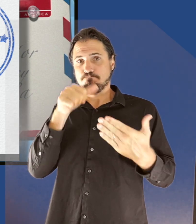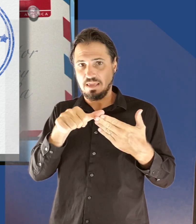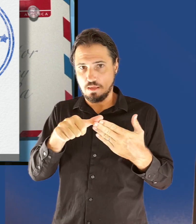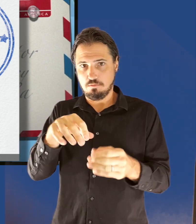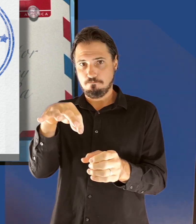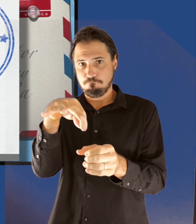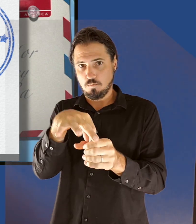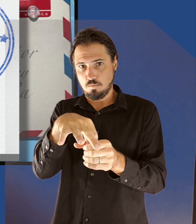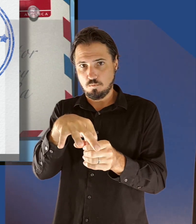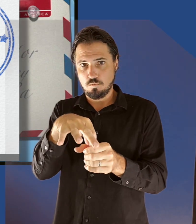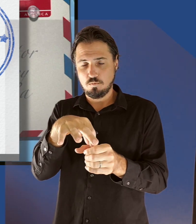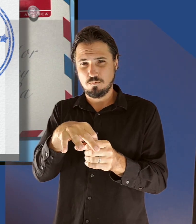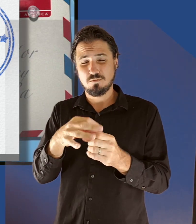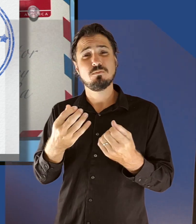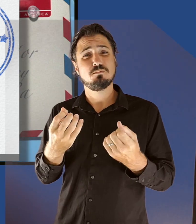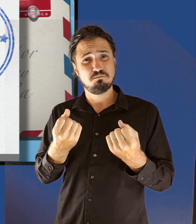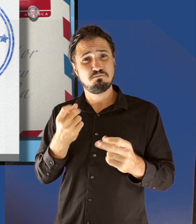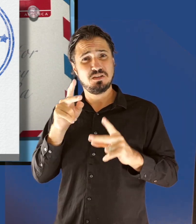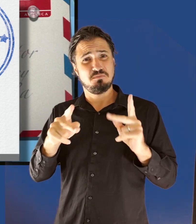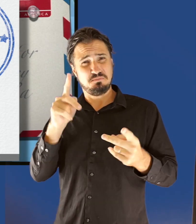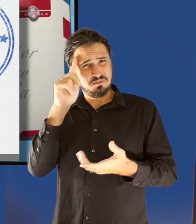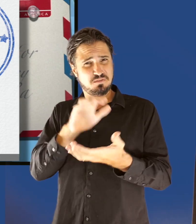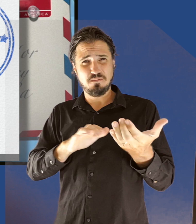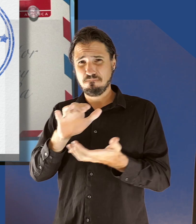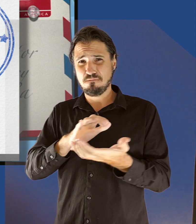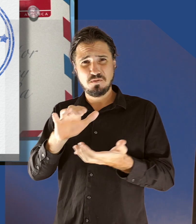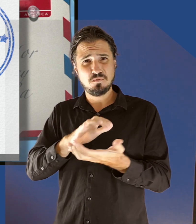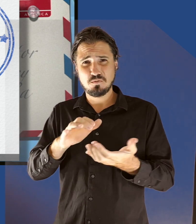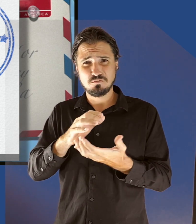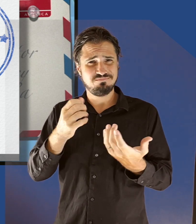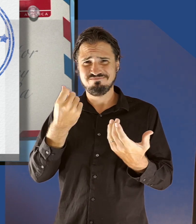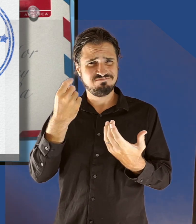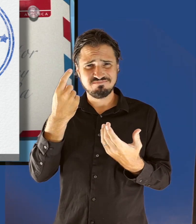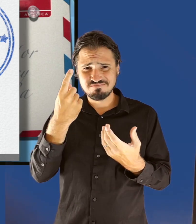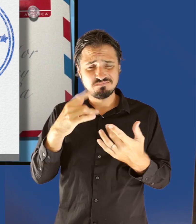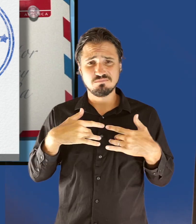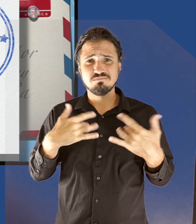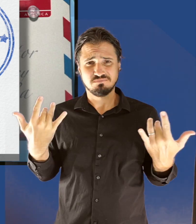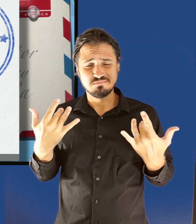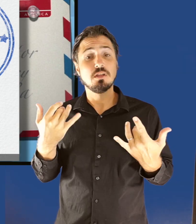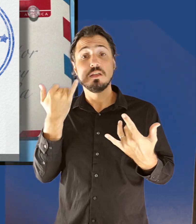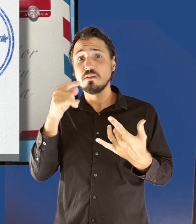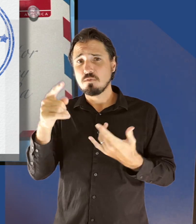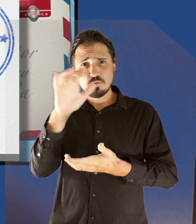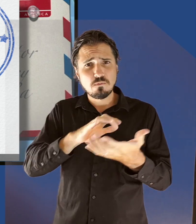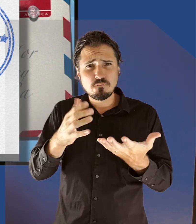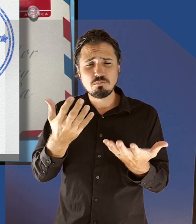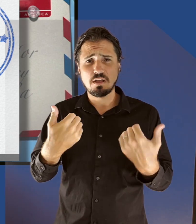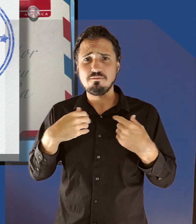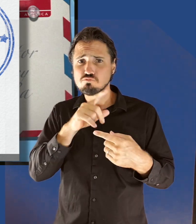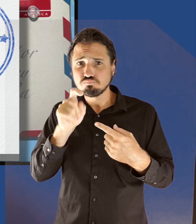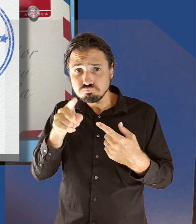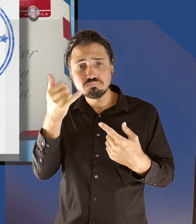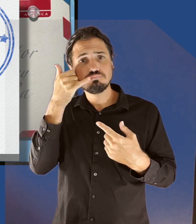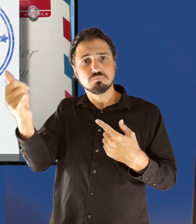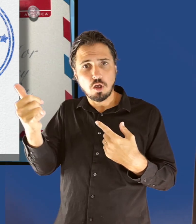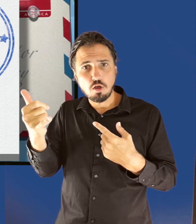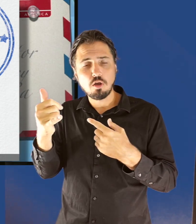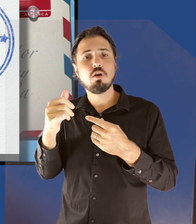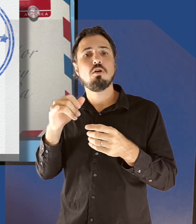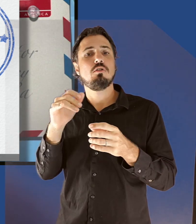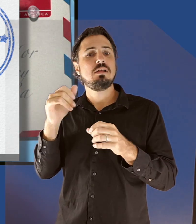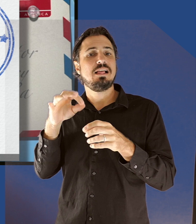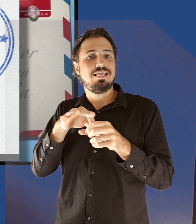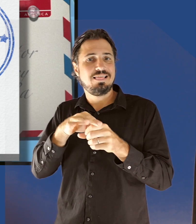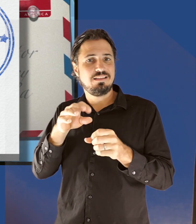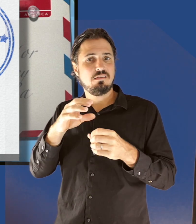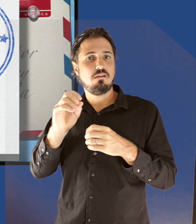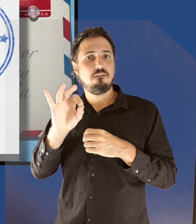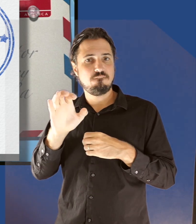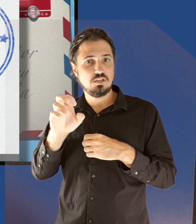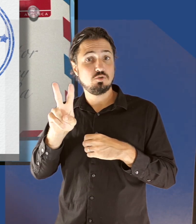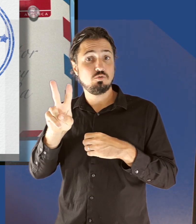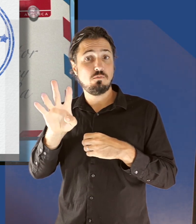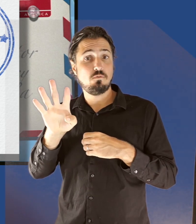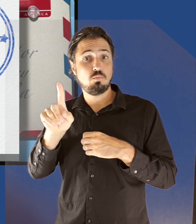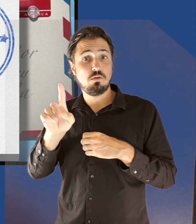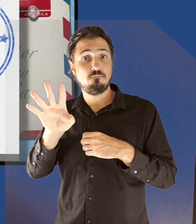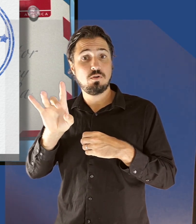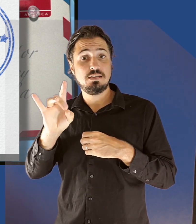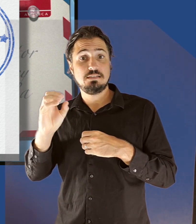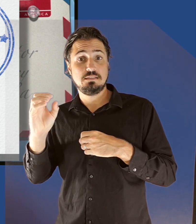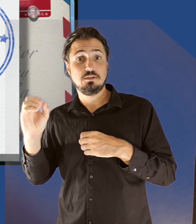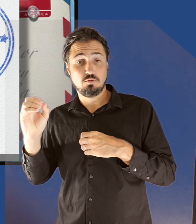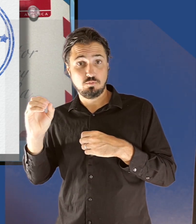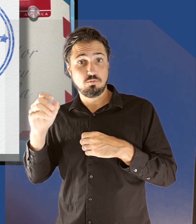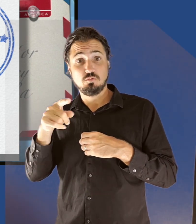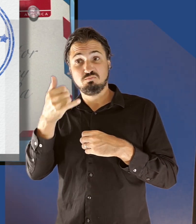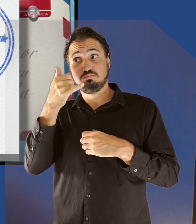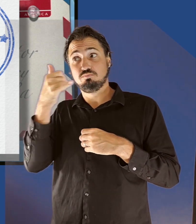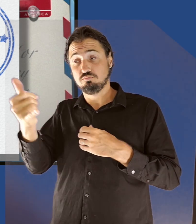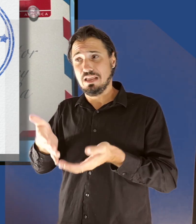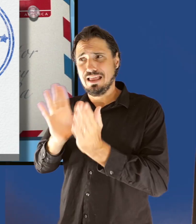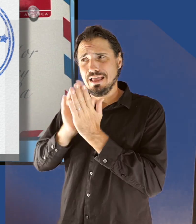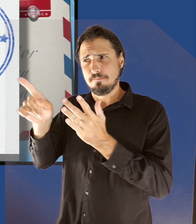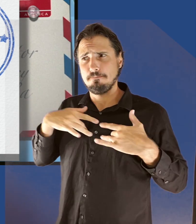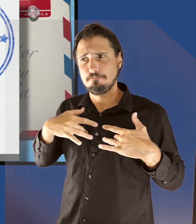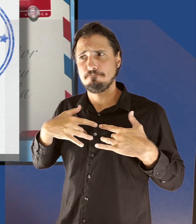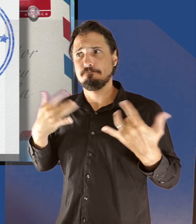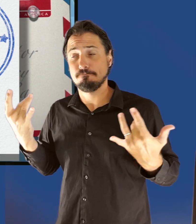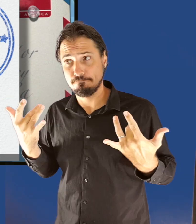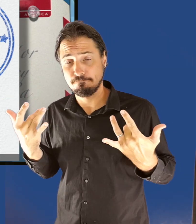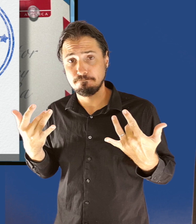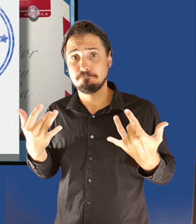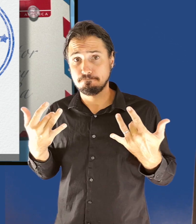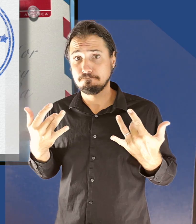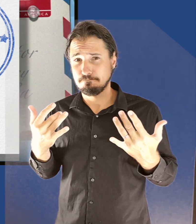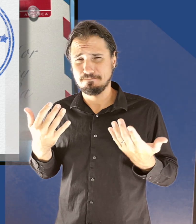There is a lot of misinformation out there so anyone with questions about the elections process is encouraged to call the County Elections Office at 241-4800 directly to get accurate information.